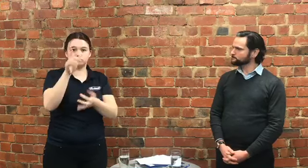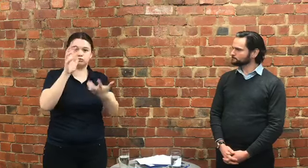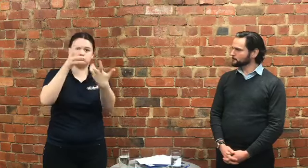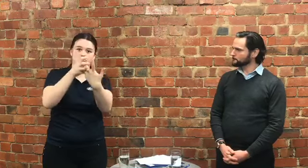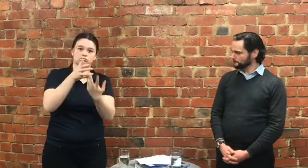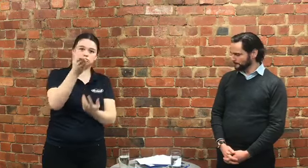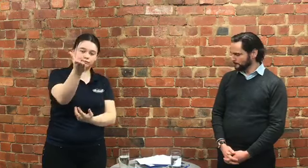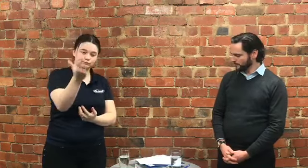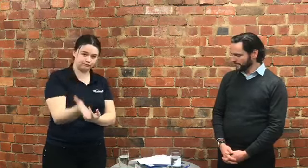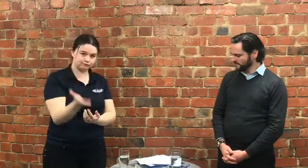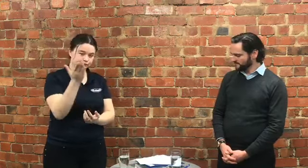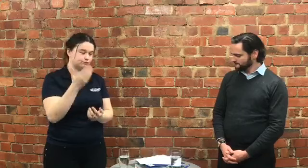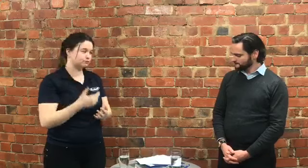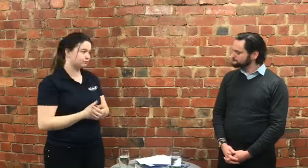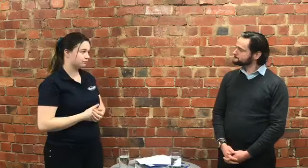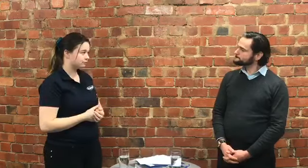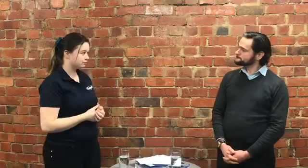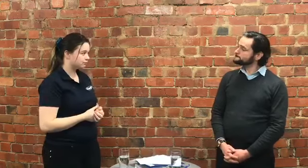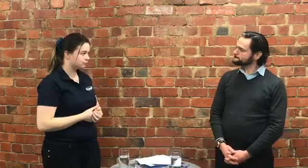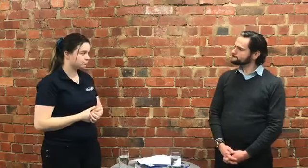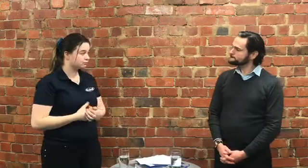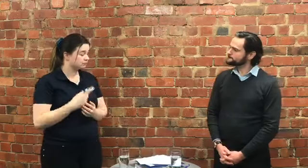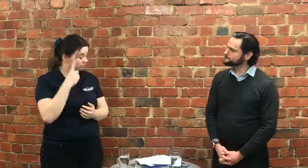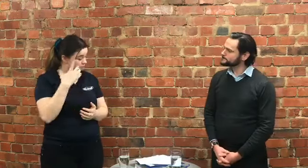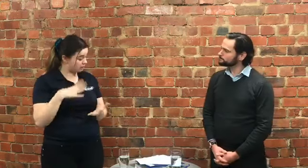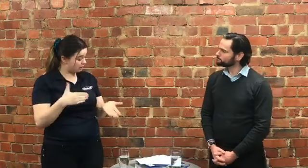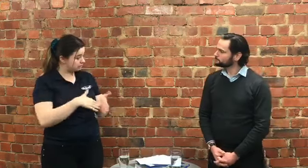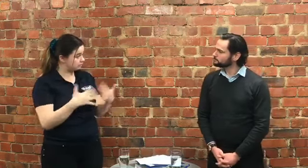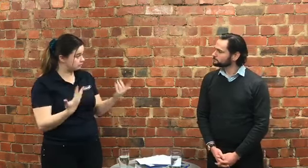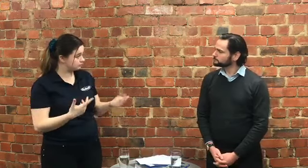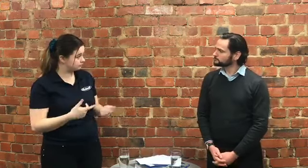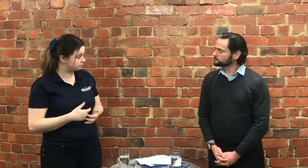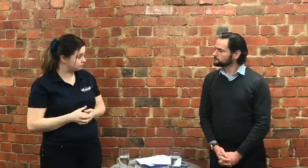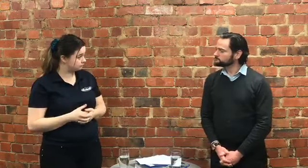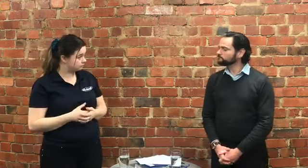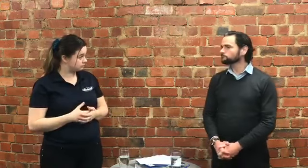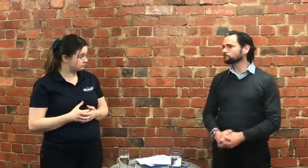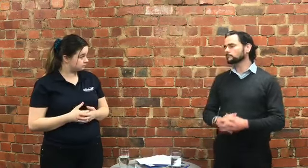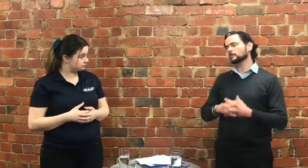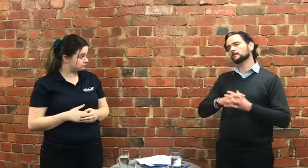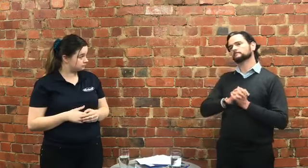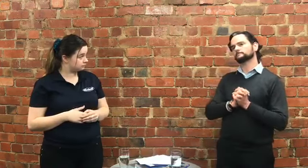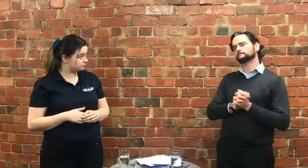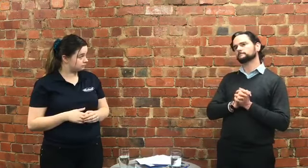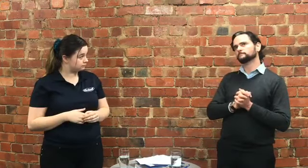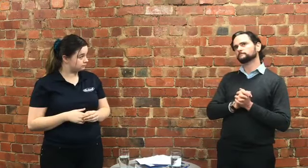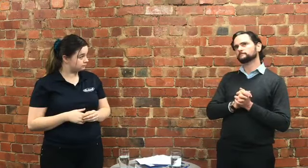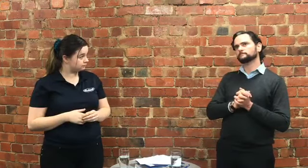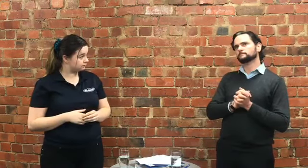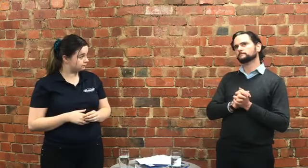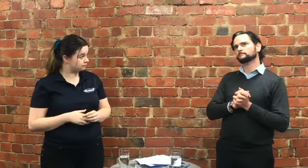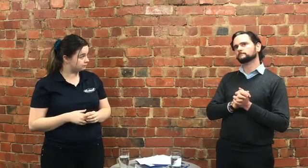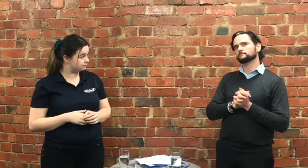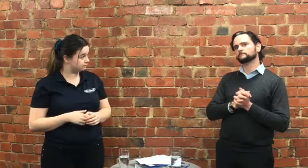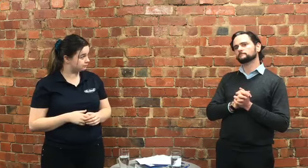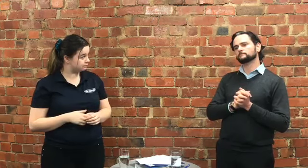and to ensure that your plan will suit you and your needs. Is there anything else you would like to add at this point, Adam?